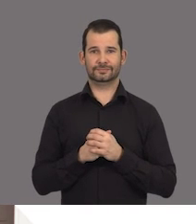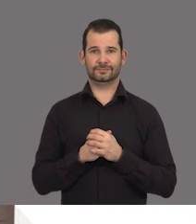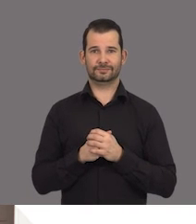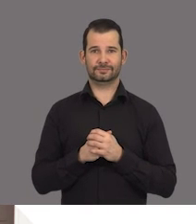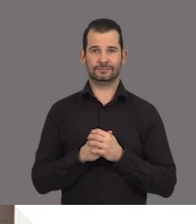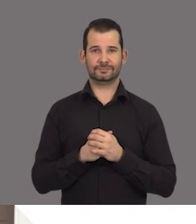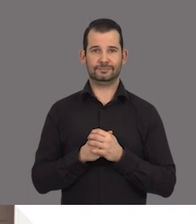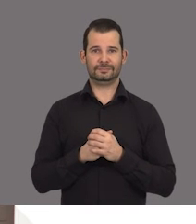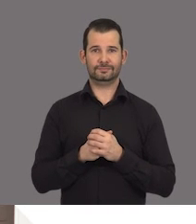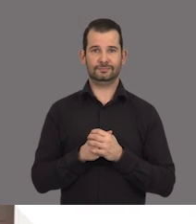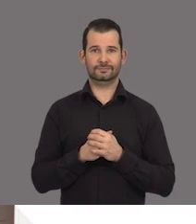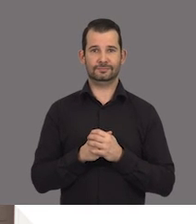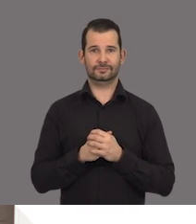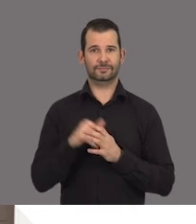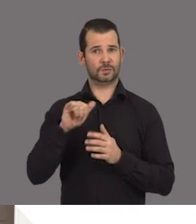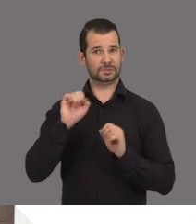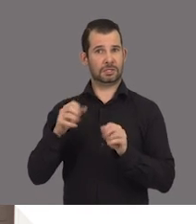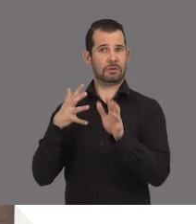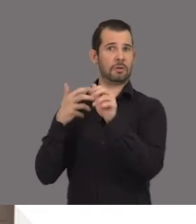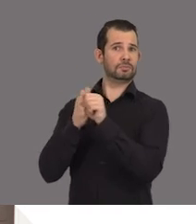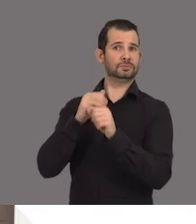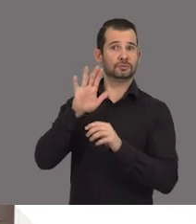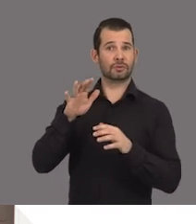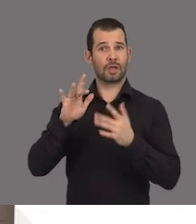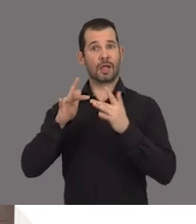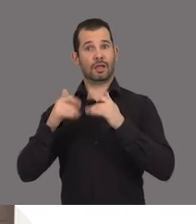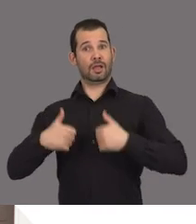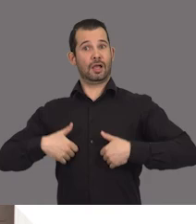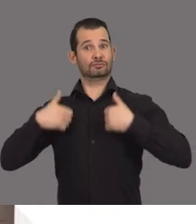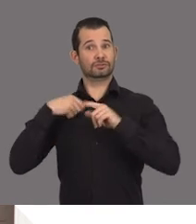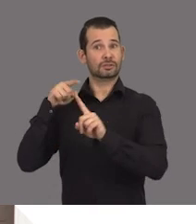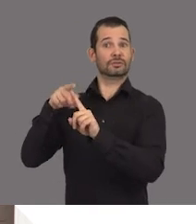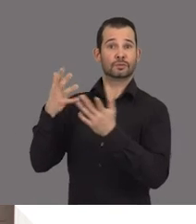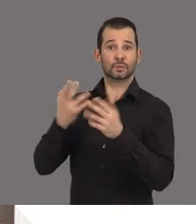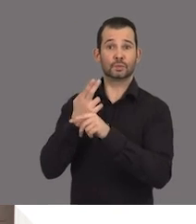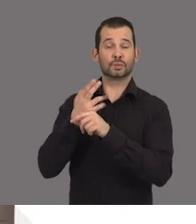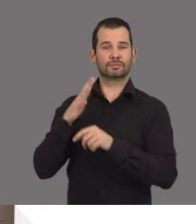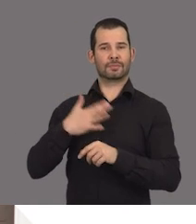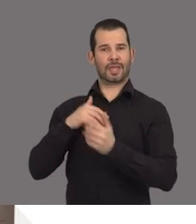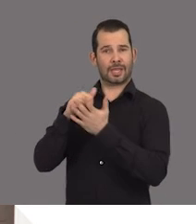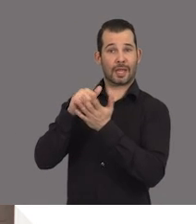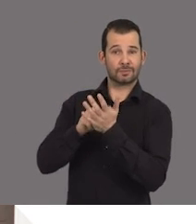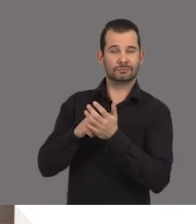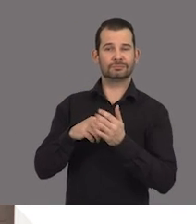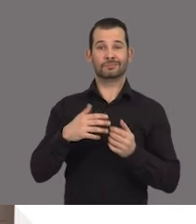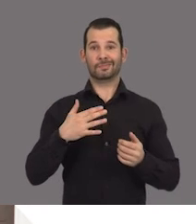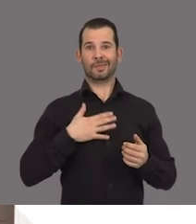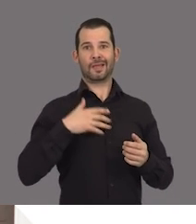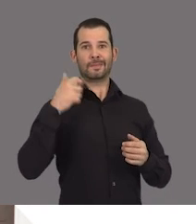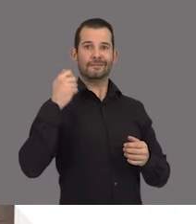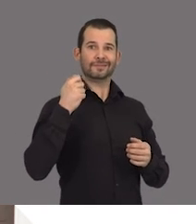You can also update your address online using My Account, the MyBenefits CRA or